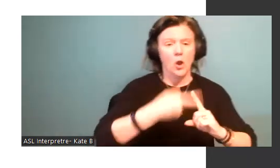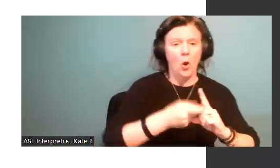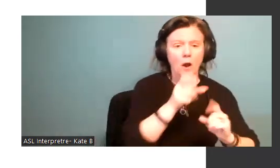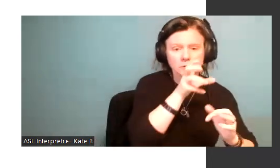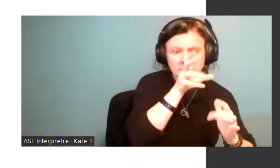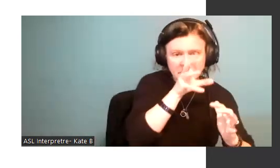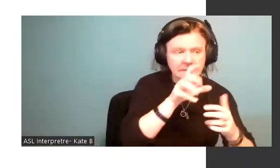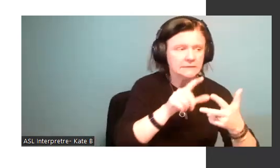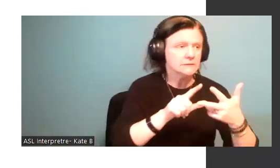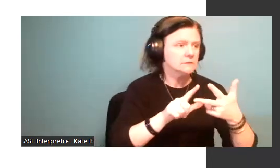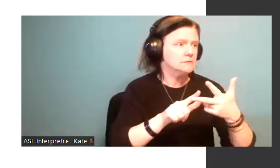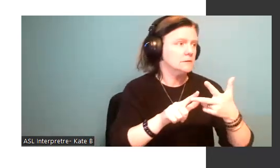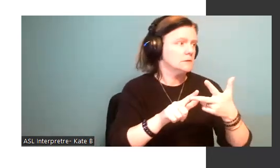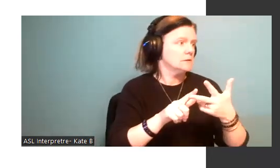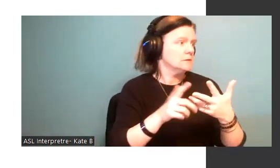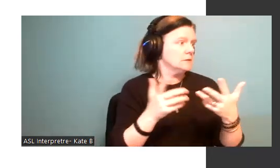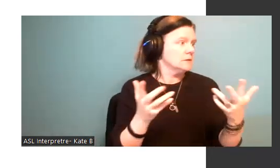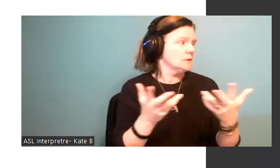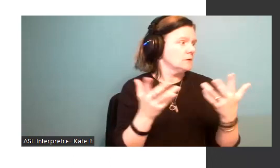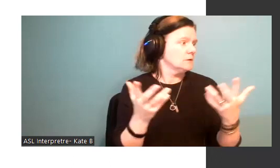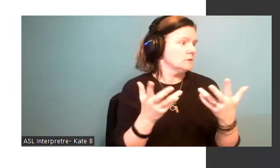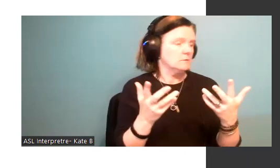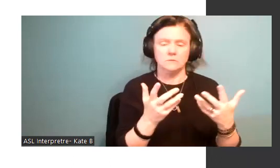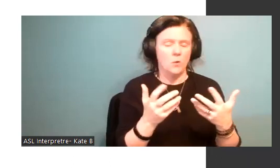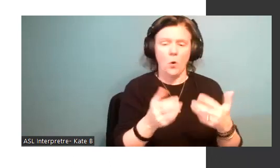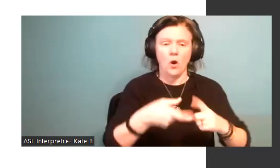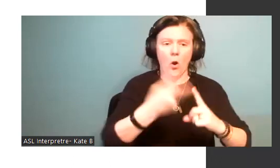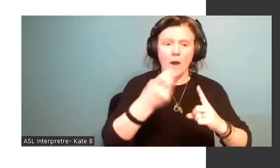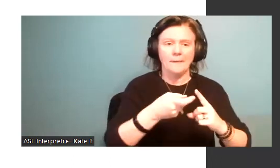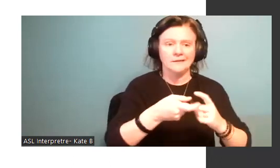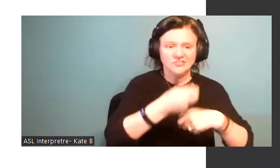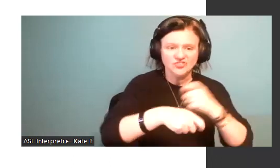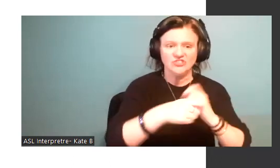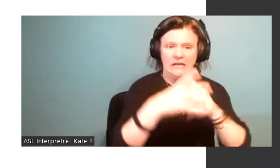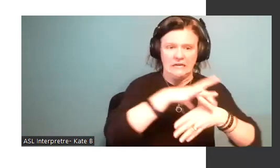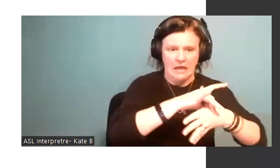accessible for screen readers, can add missing